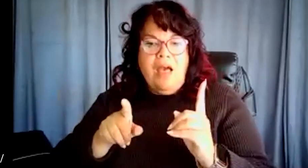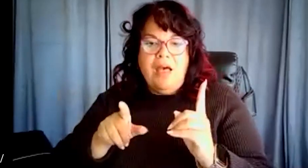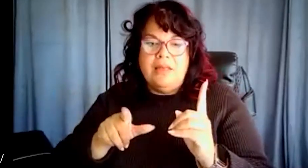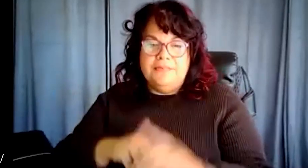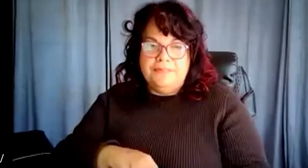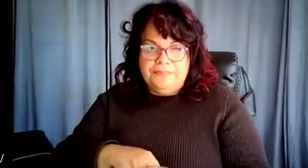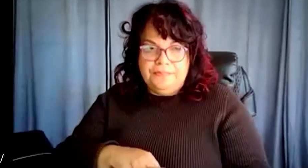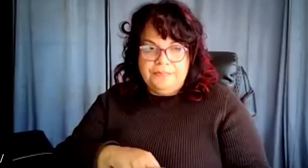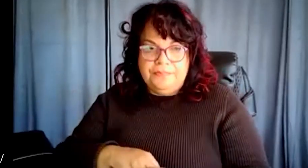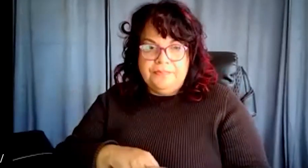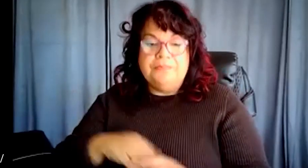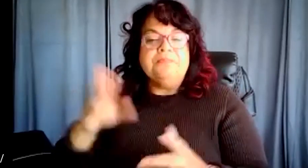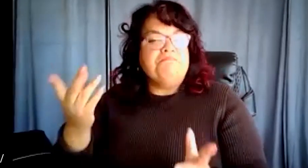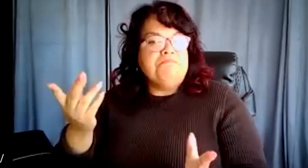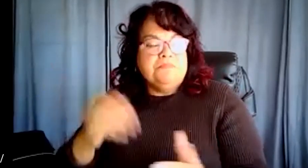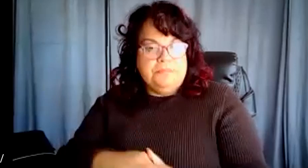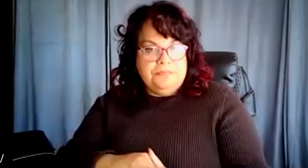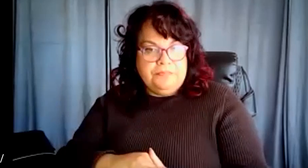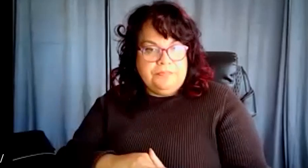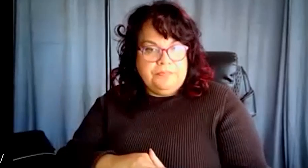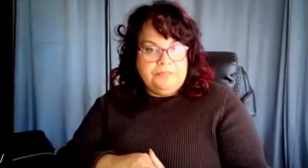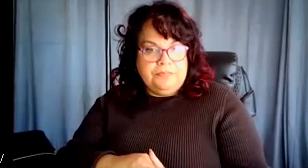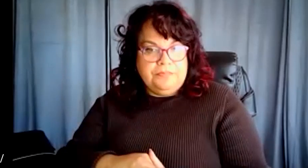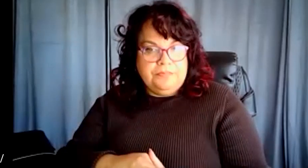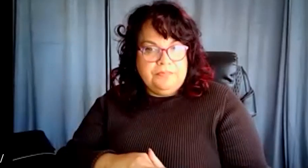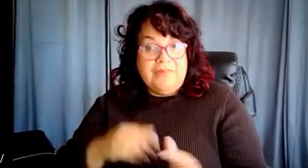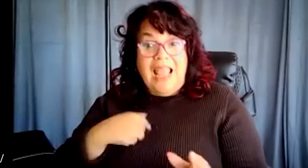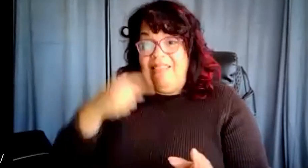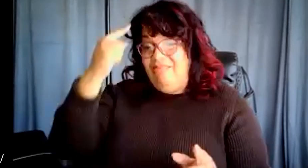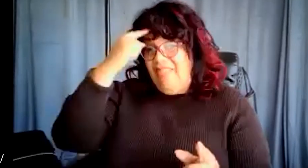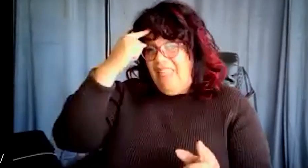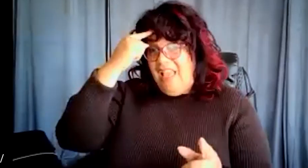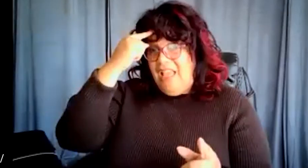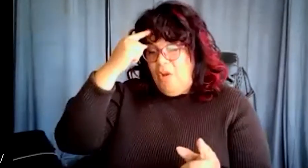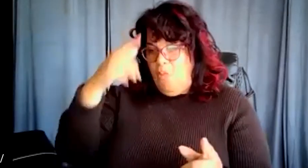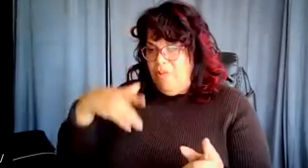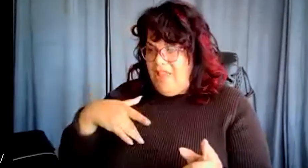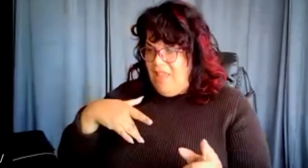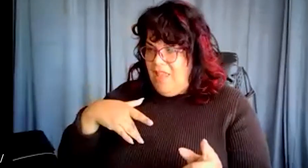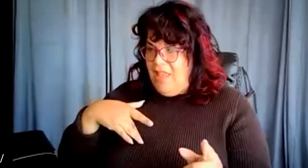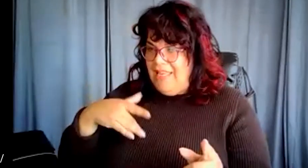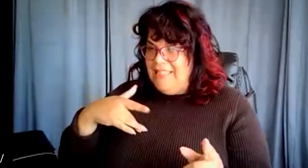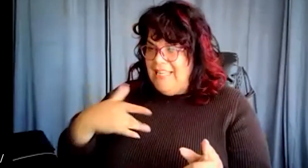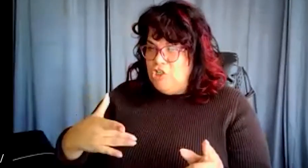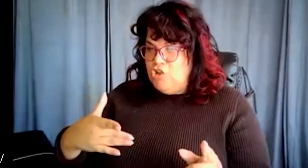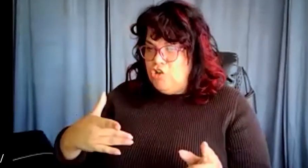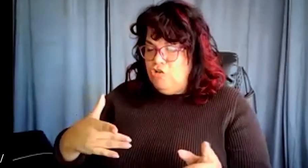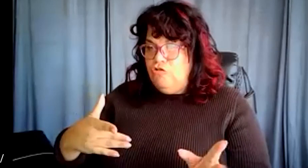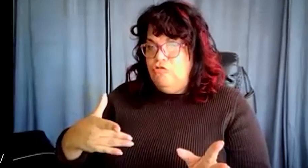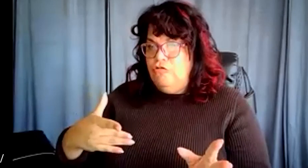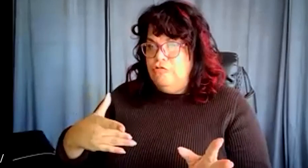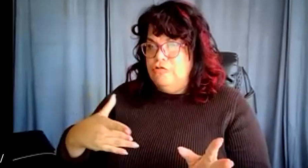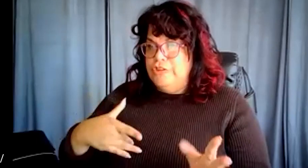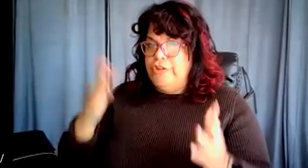That being said, I think we fall into the trap of understanding disability only as what